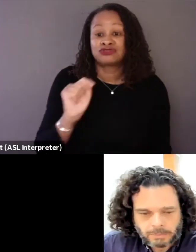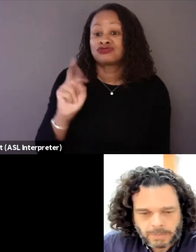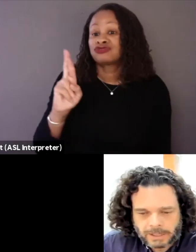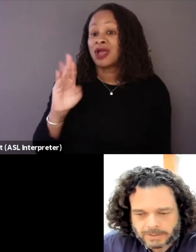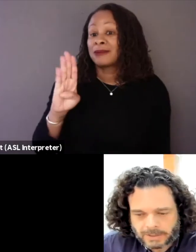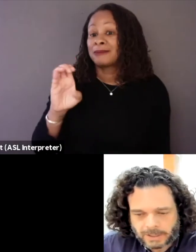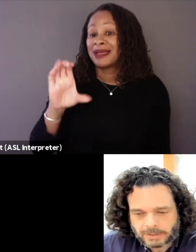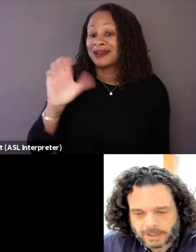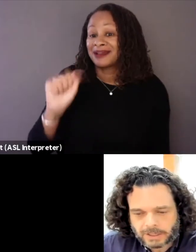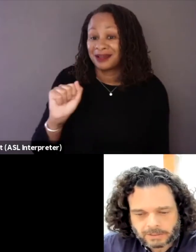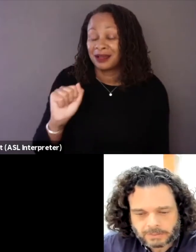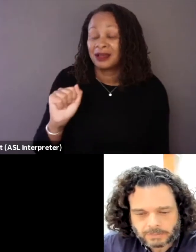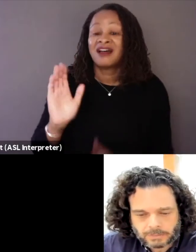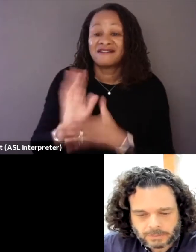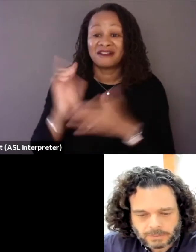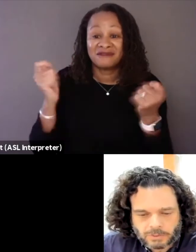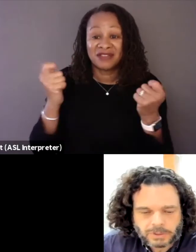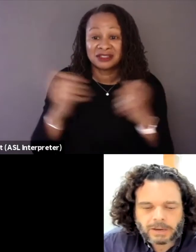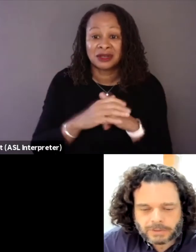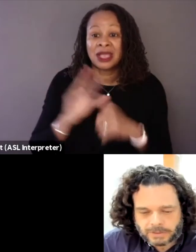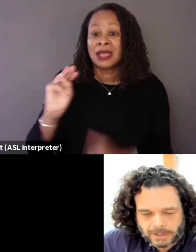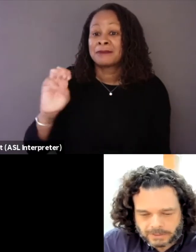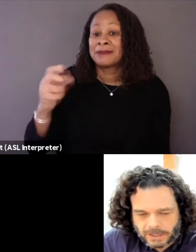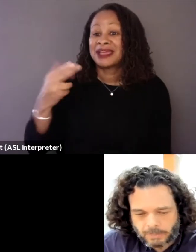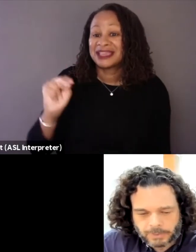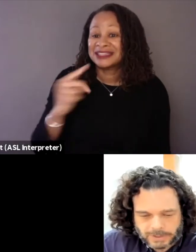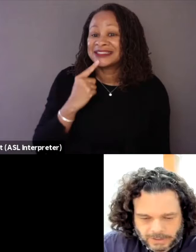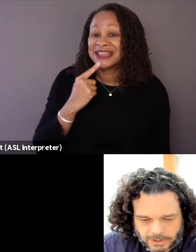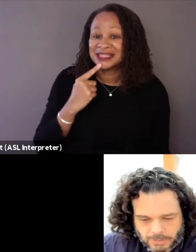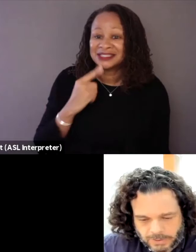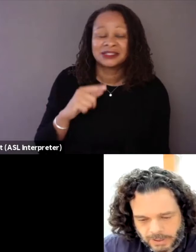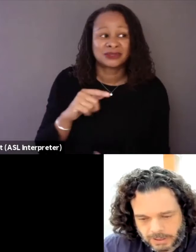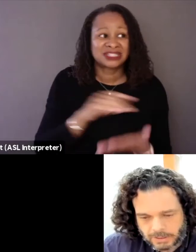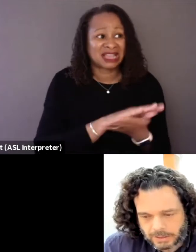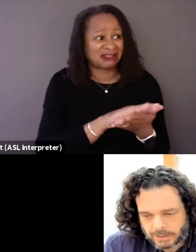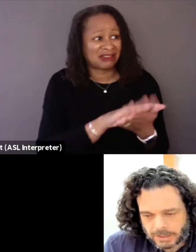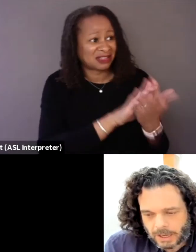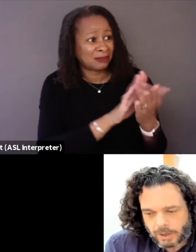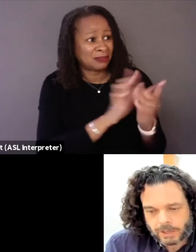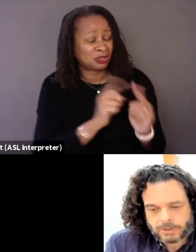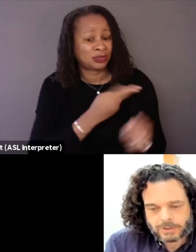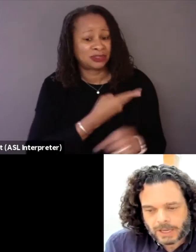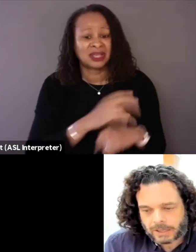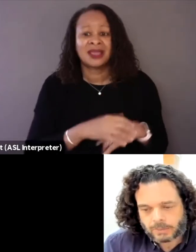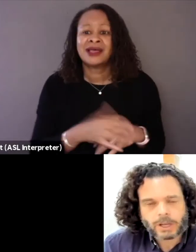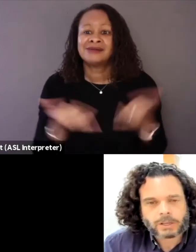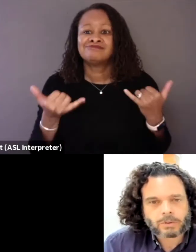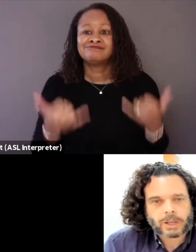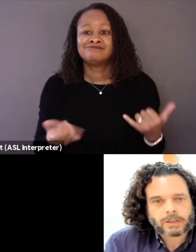Megan said like, it was kind of this nice compliment to us. She was like, now I understand why you were like,